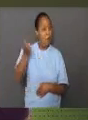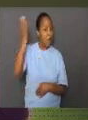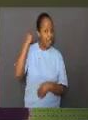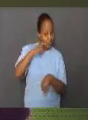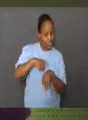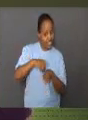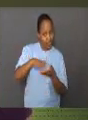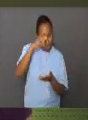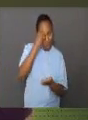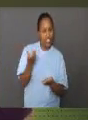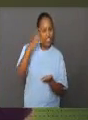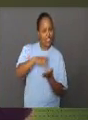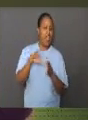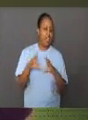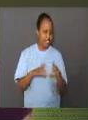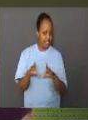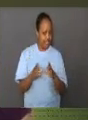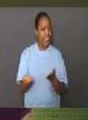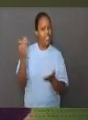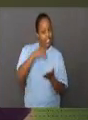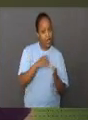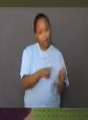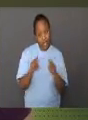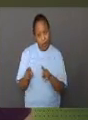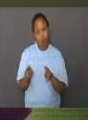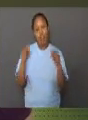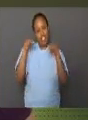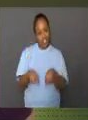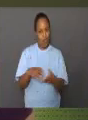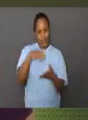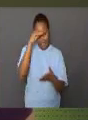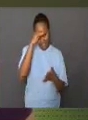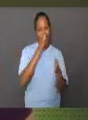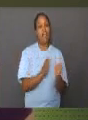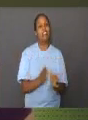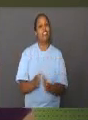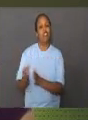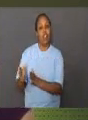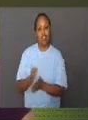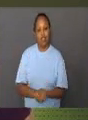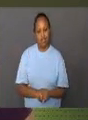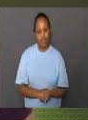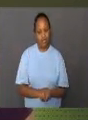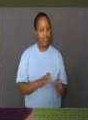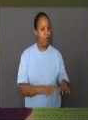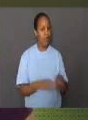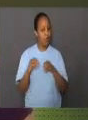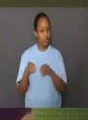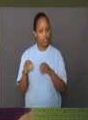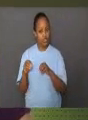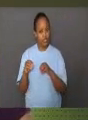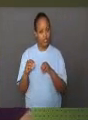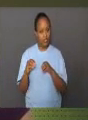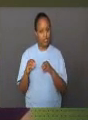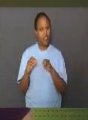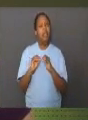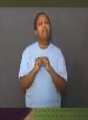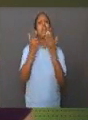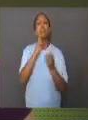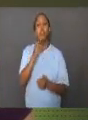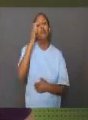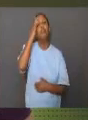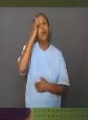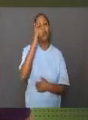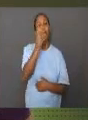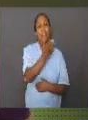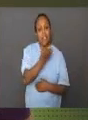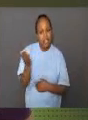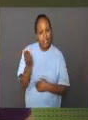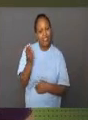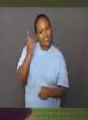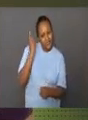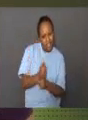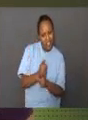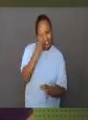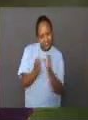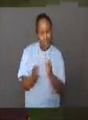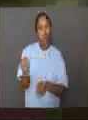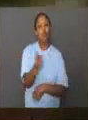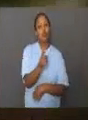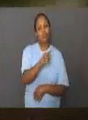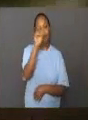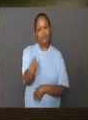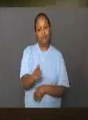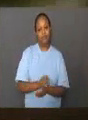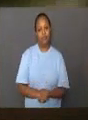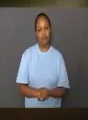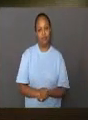last time and to prepare us for today's topic students how do you know when something is fair